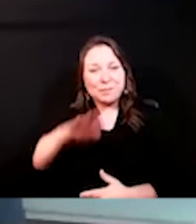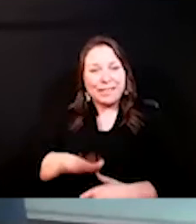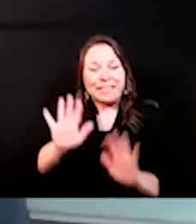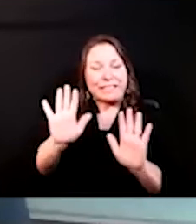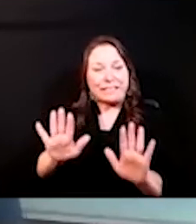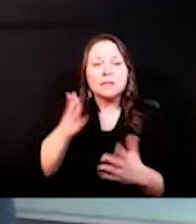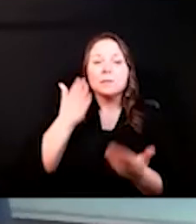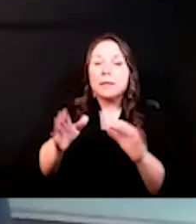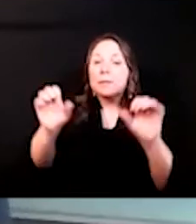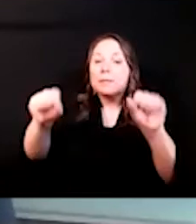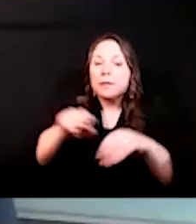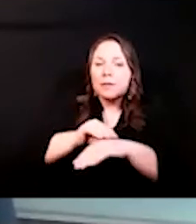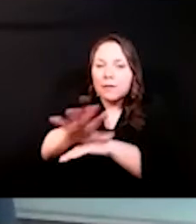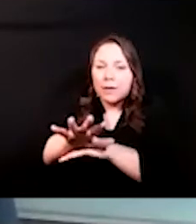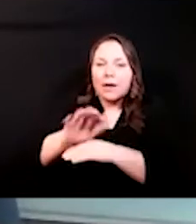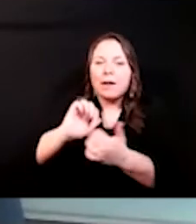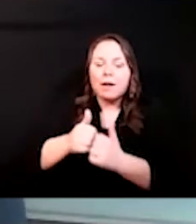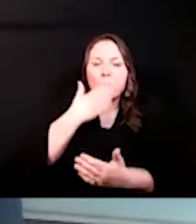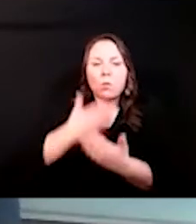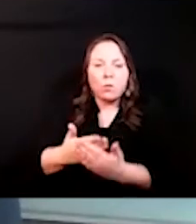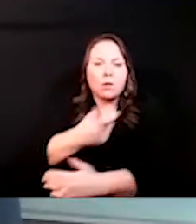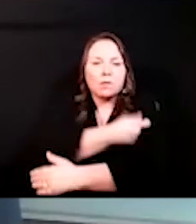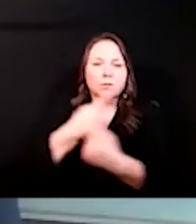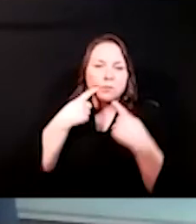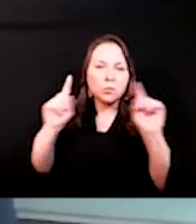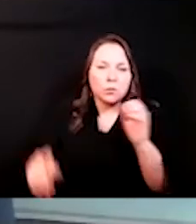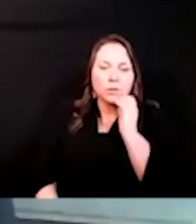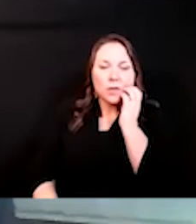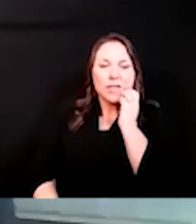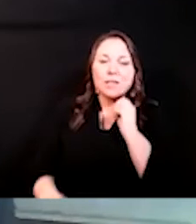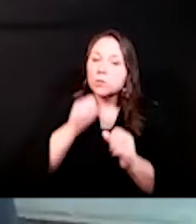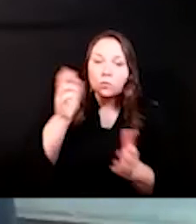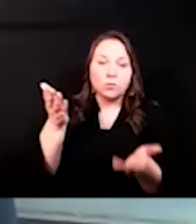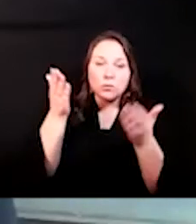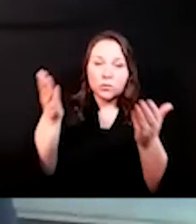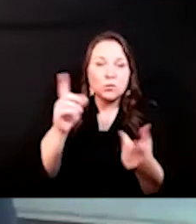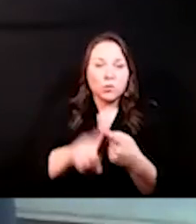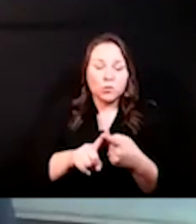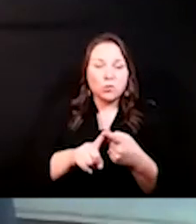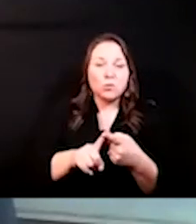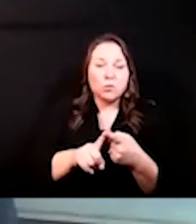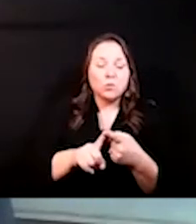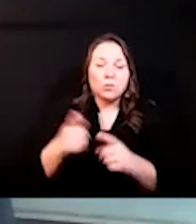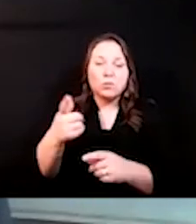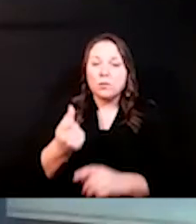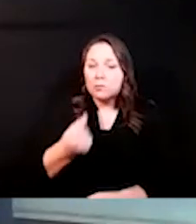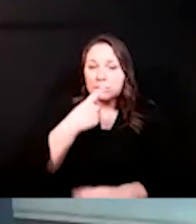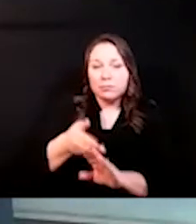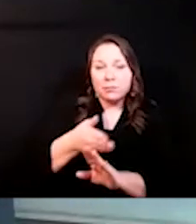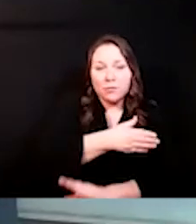ANTICIPATE POSSIBLY FEELING BAD MAY POSSIBLY AFFECT HOW WELL THE VACCINE WORKS. SO IT' S NOT RECOMMENDED TO TAKE